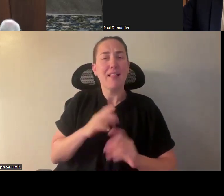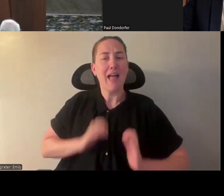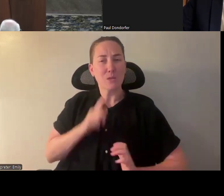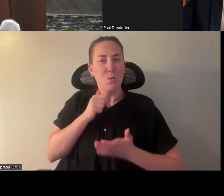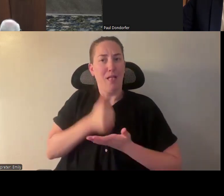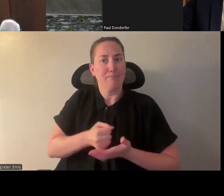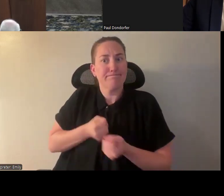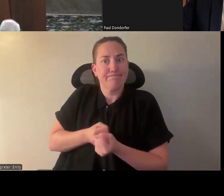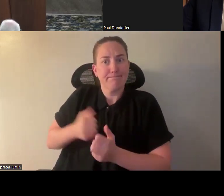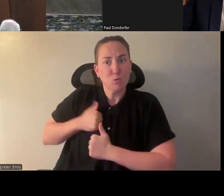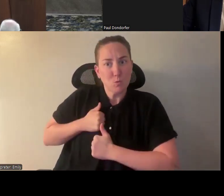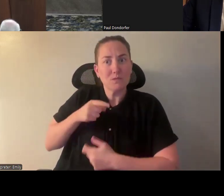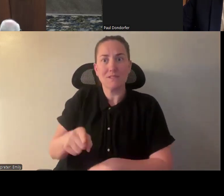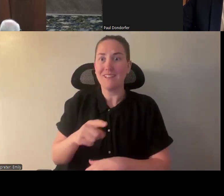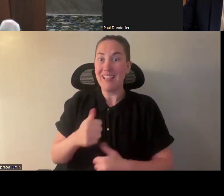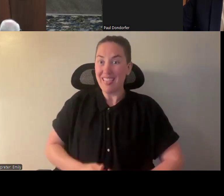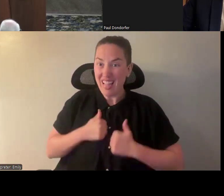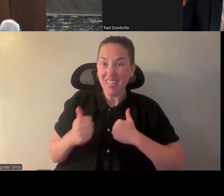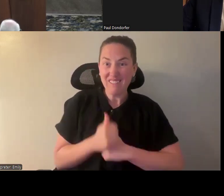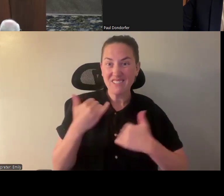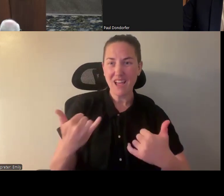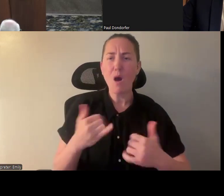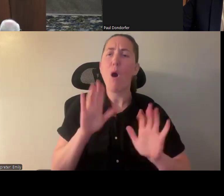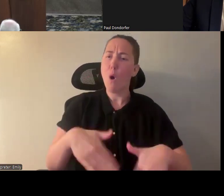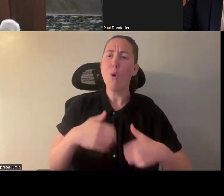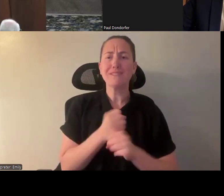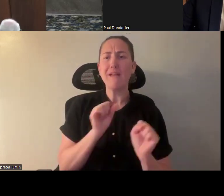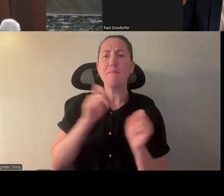um and whose lives are in danger are now being told it's safe for them to go back Adults who